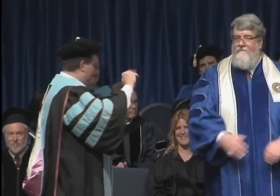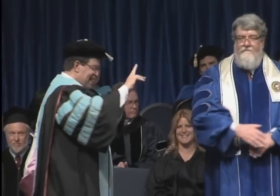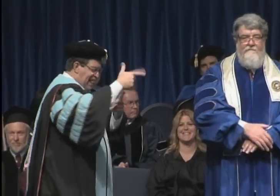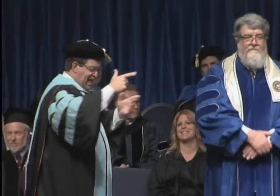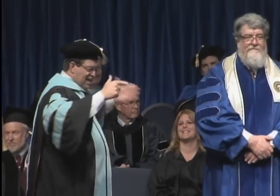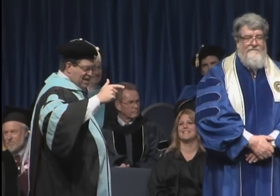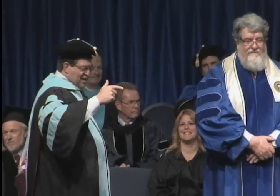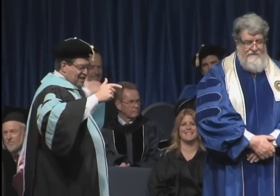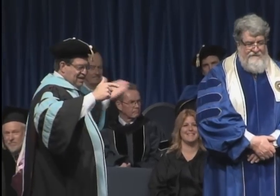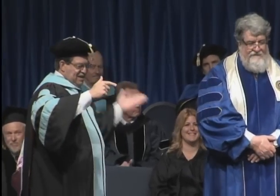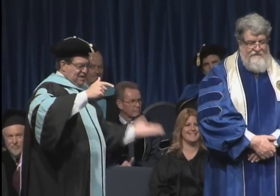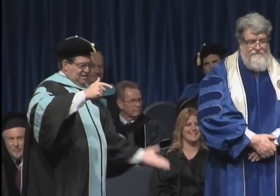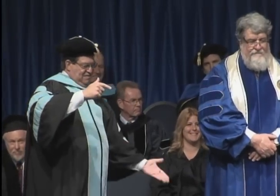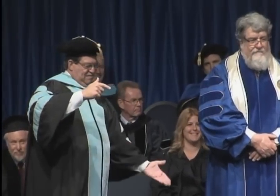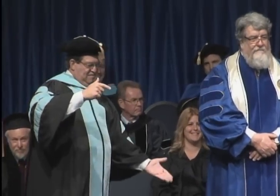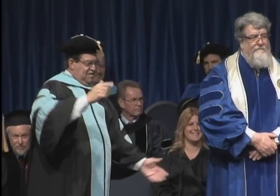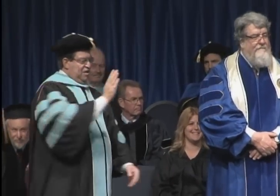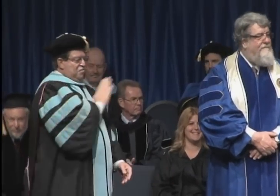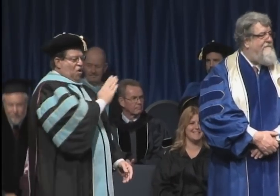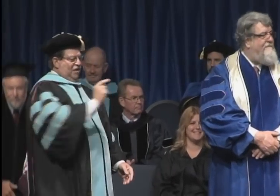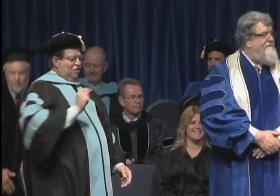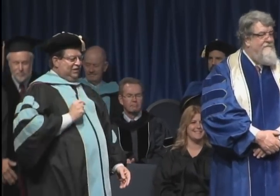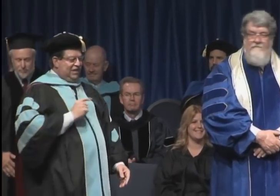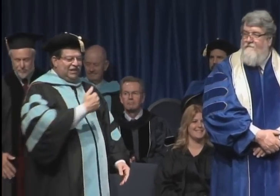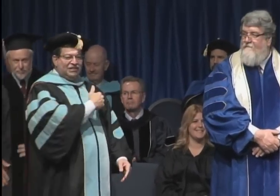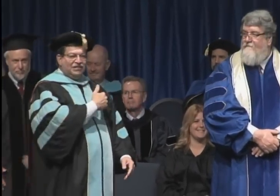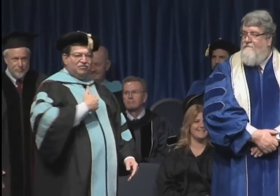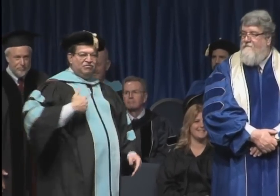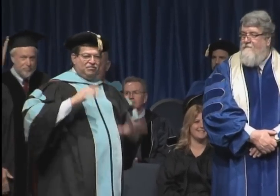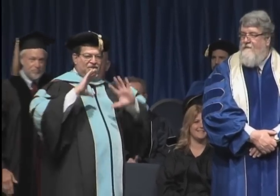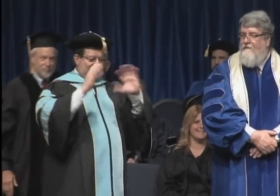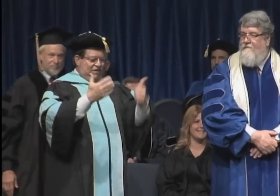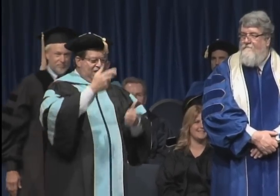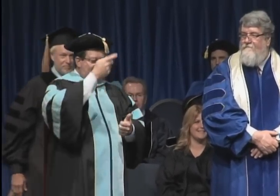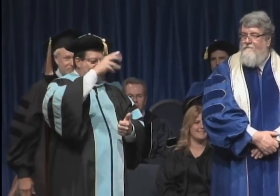Will Dr. Harry Lang and Board of Trustees members